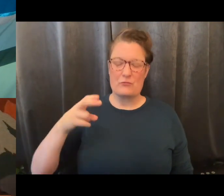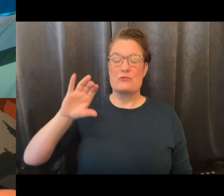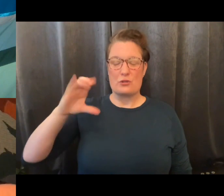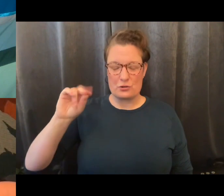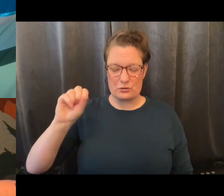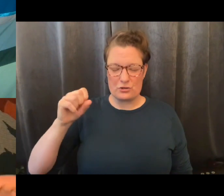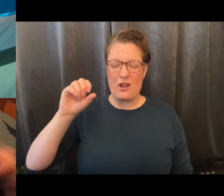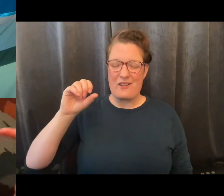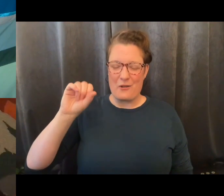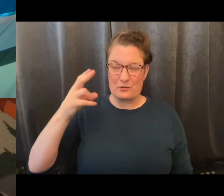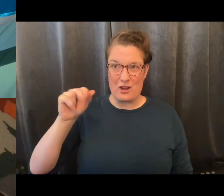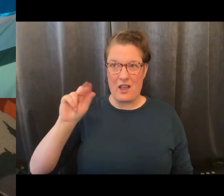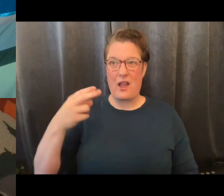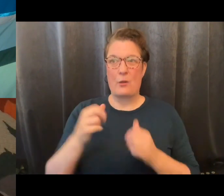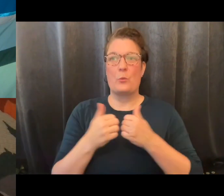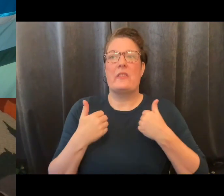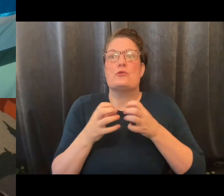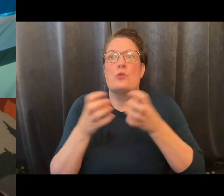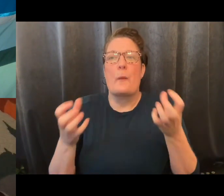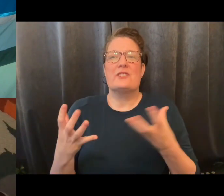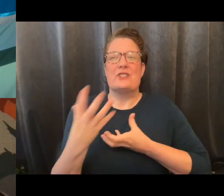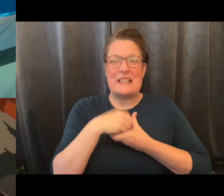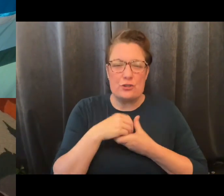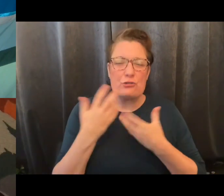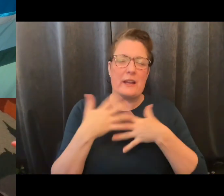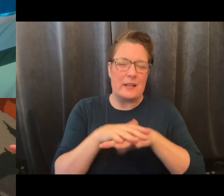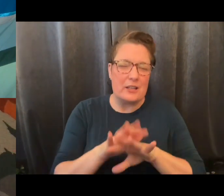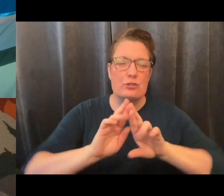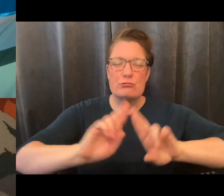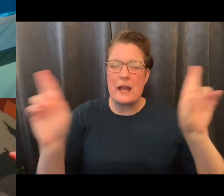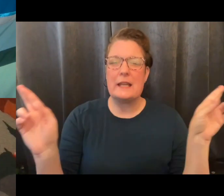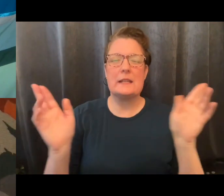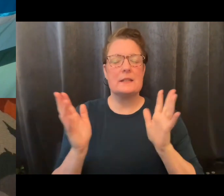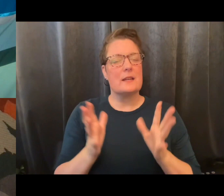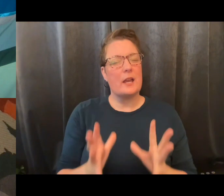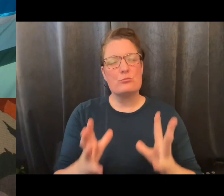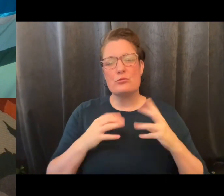full heart expansion, just like ready to embrace the new, which is also